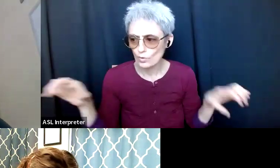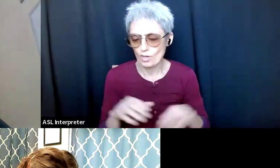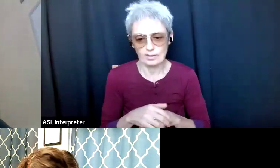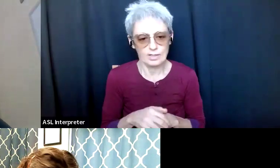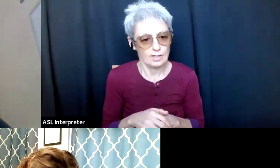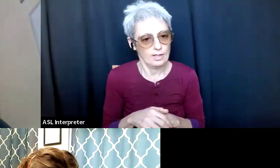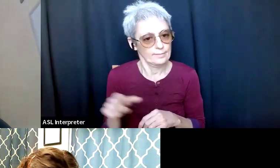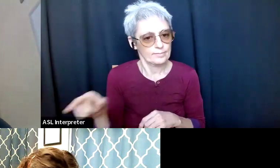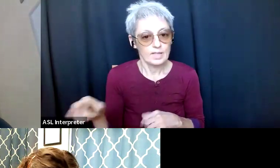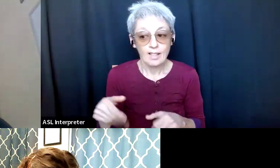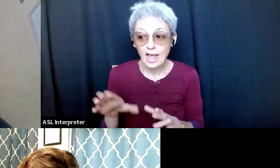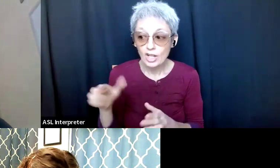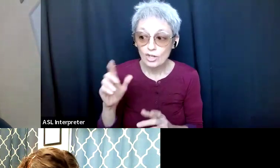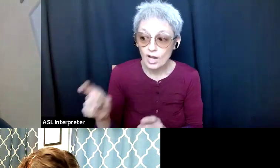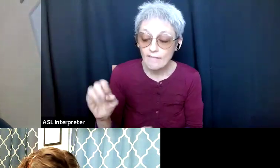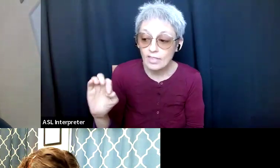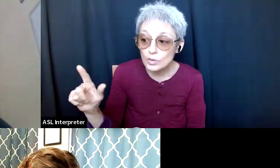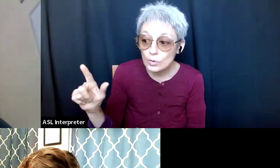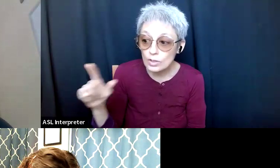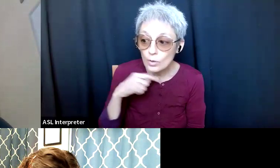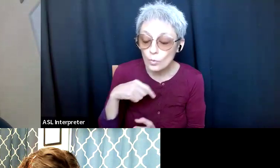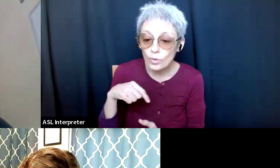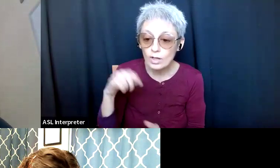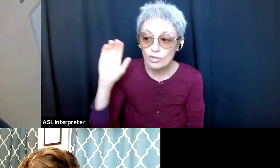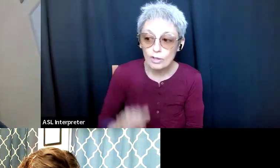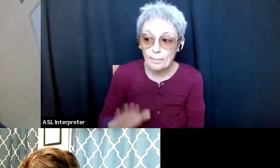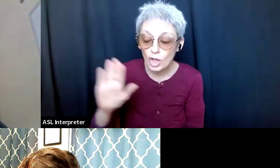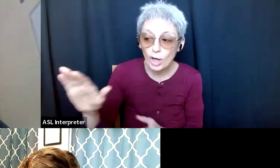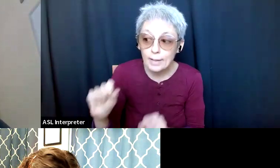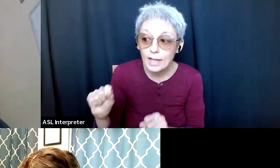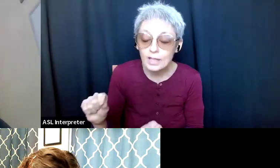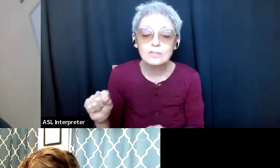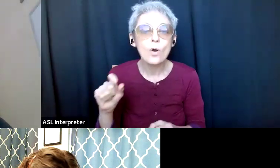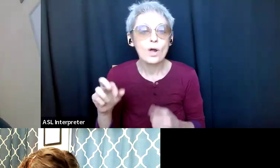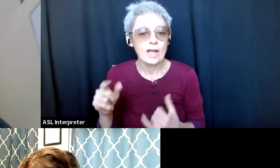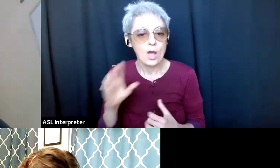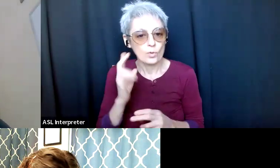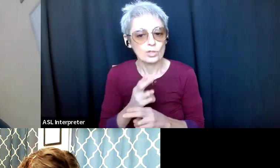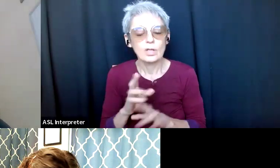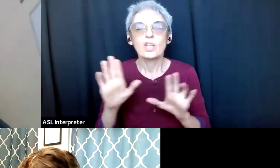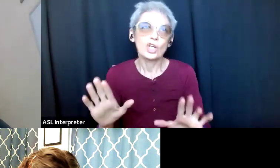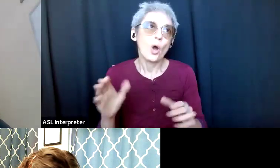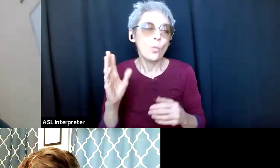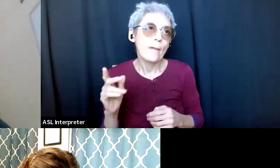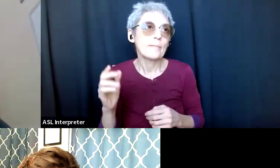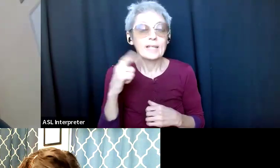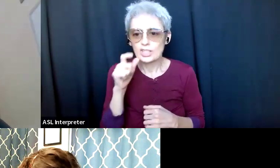over the course of an experiment, they sometimes get better during the experiment, during the first 20, 30 minutes or so